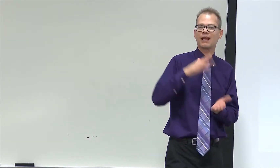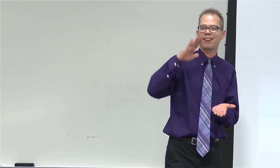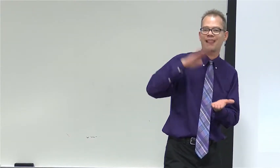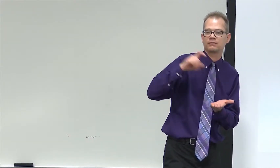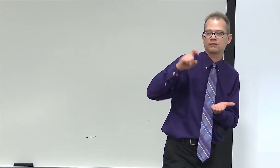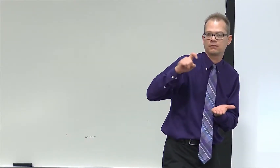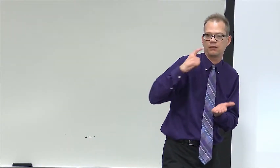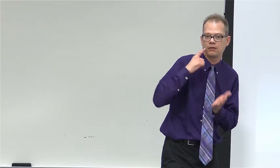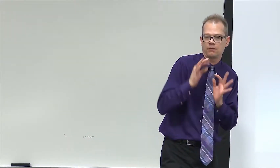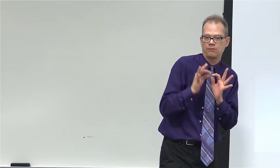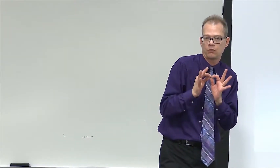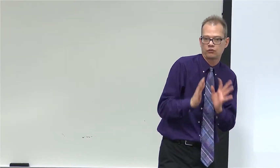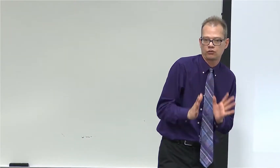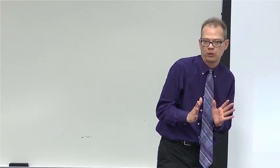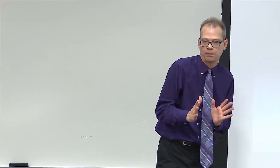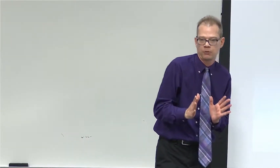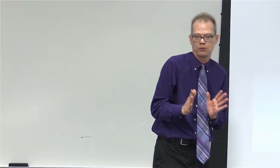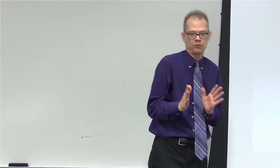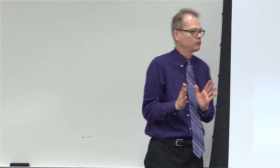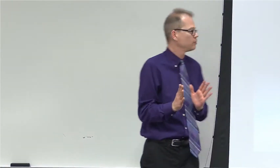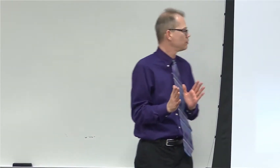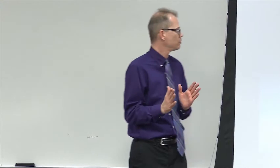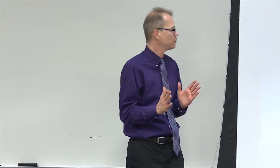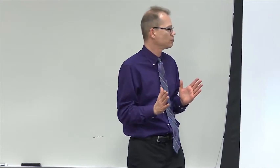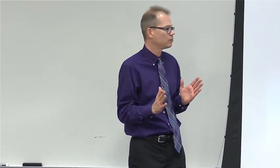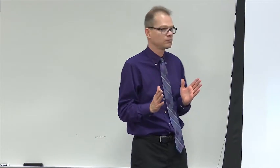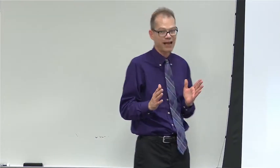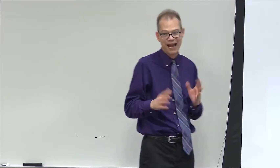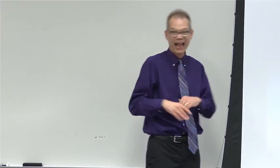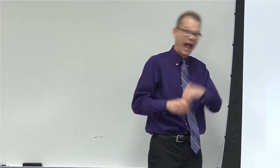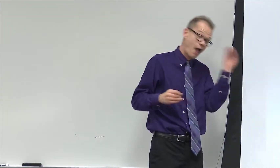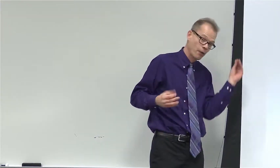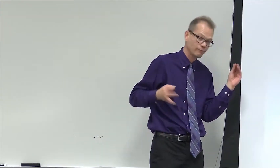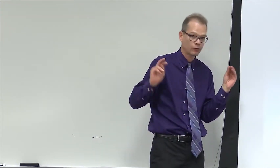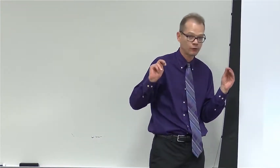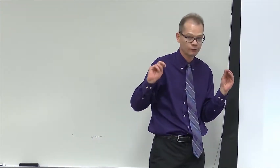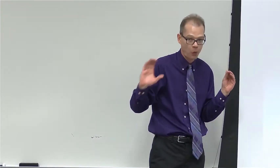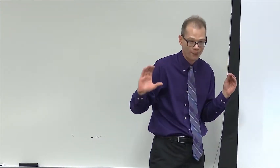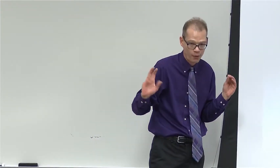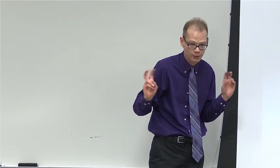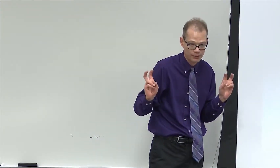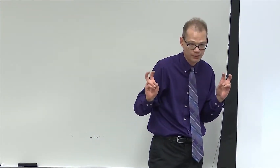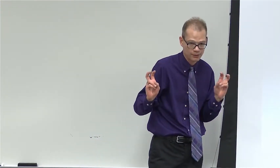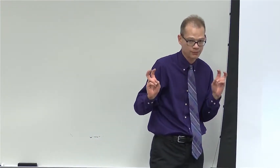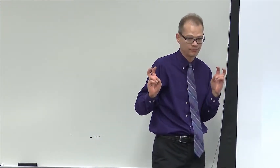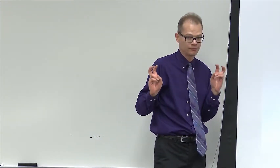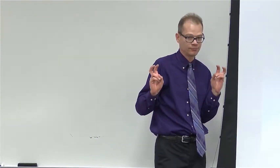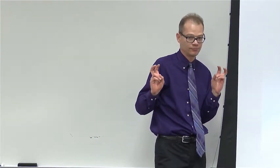I chose this fellowship because I felt less of a need for an interpreter.